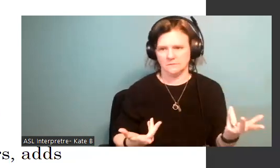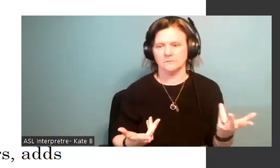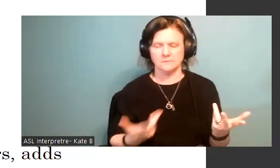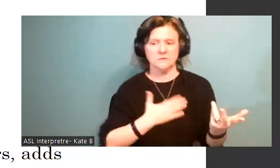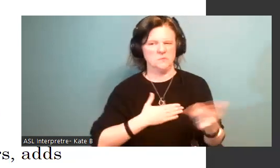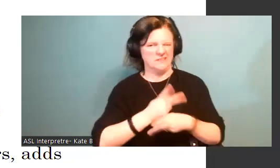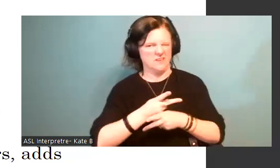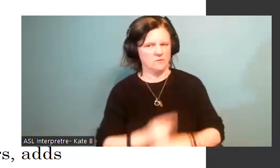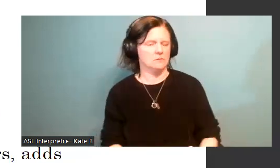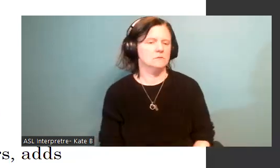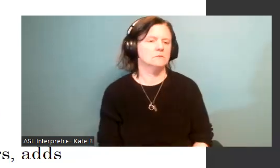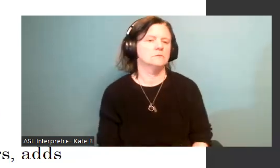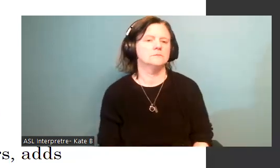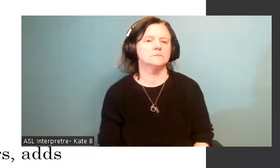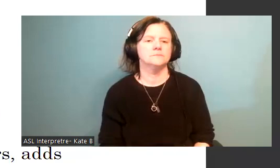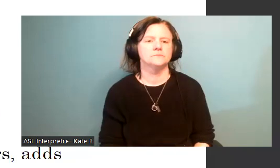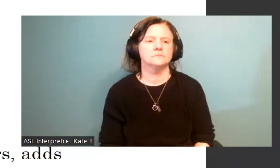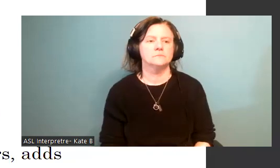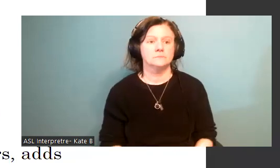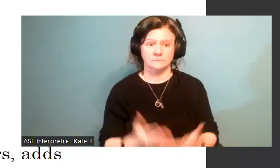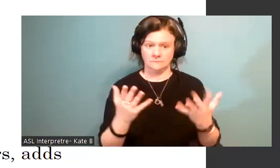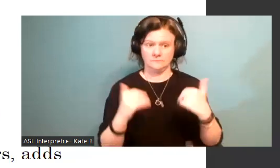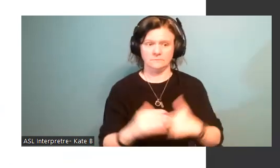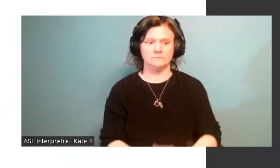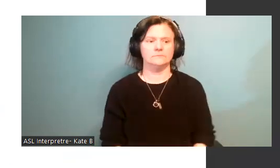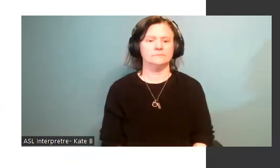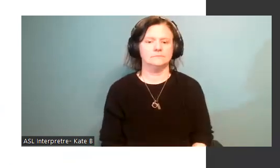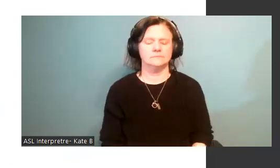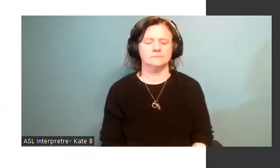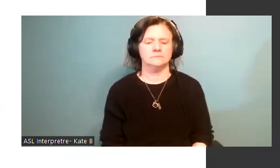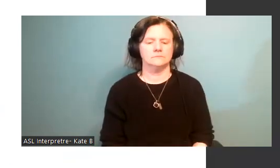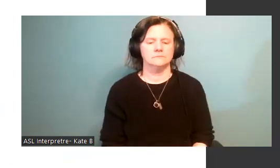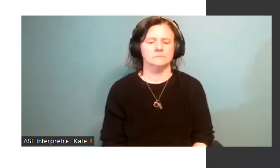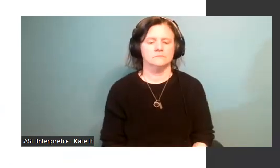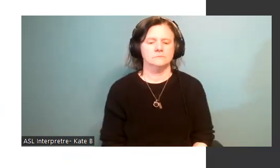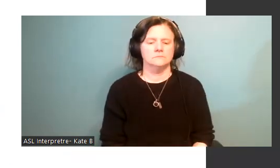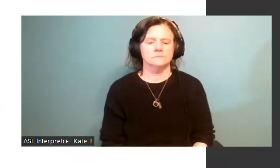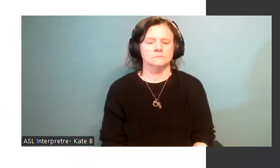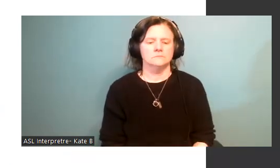that. The operating system is going to win and that shortcut key isn't going to do much, so be careful